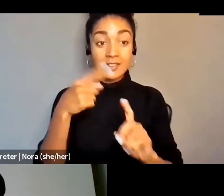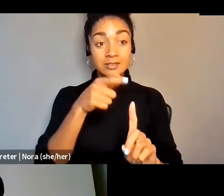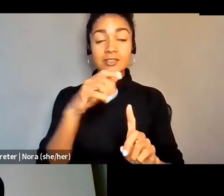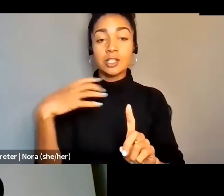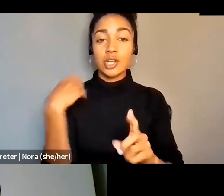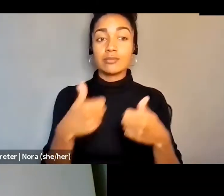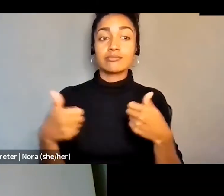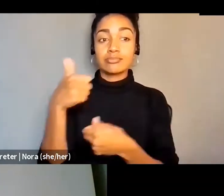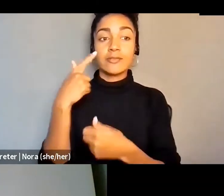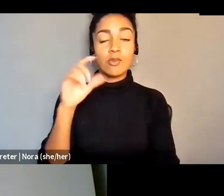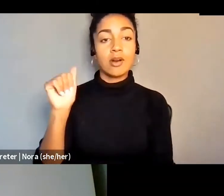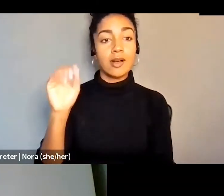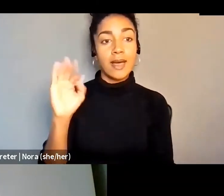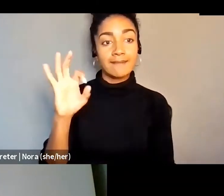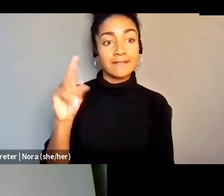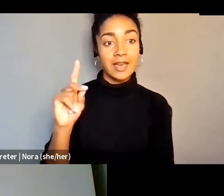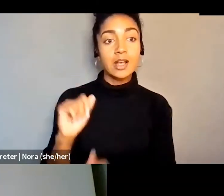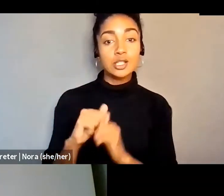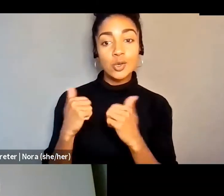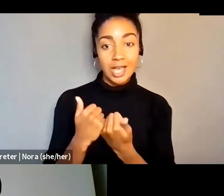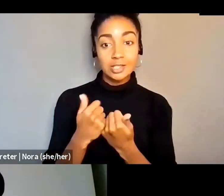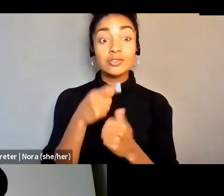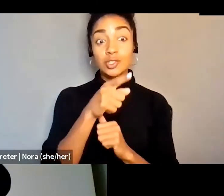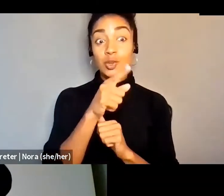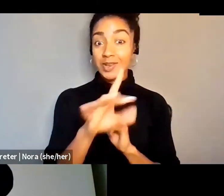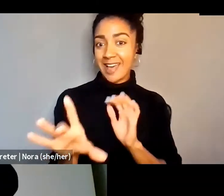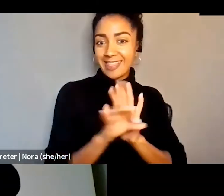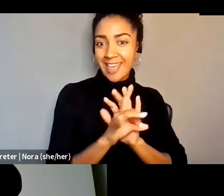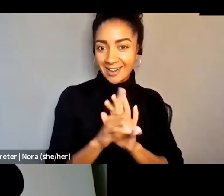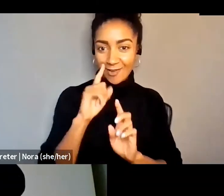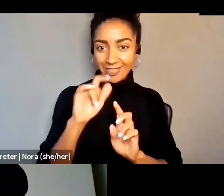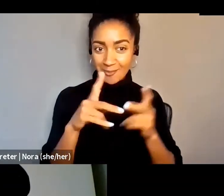Association, and she was elected to that position 2020, but I have to tell you